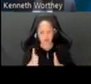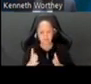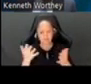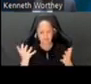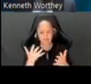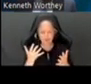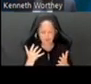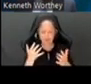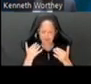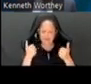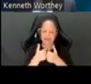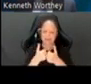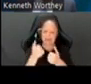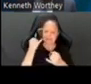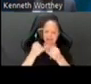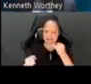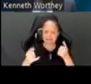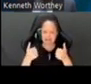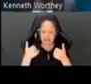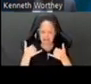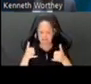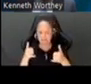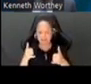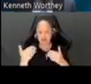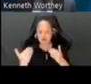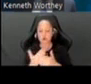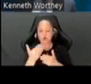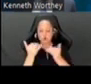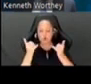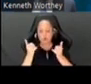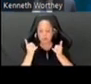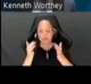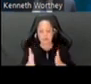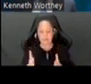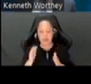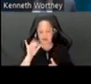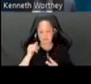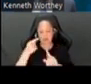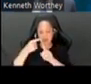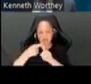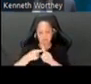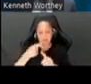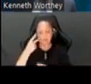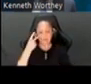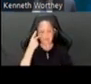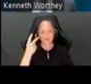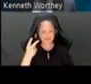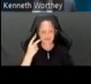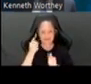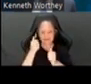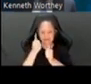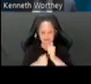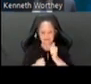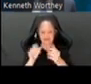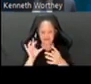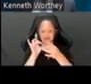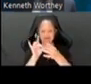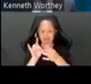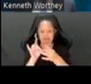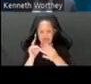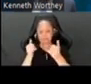played, and the new players by month, you'll also conceive each linked players game that